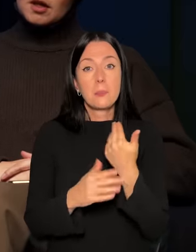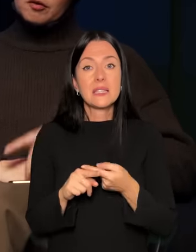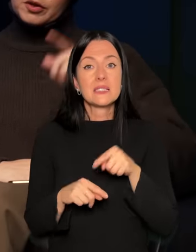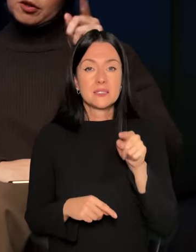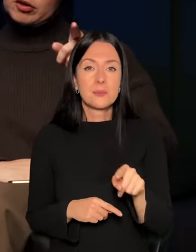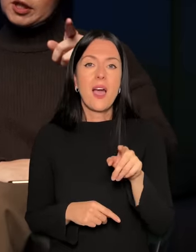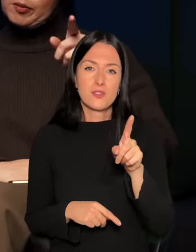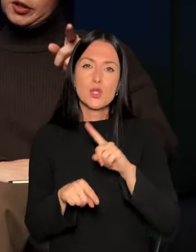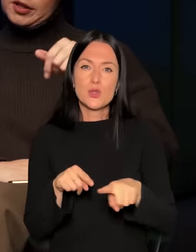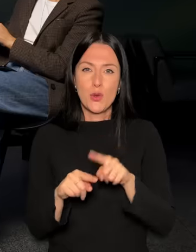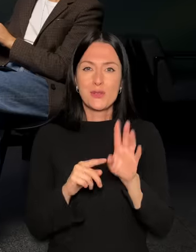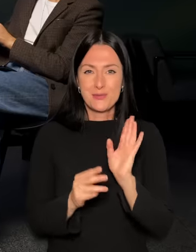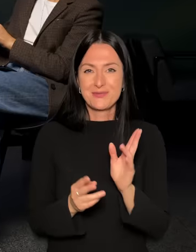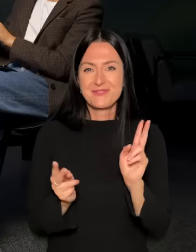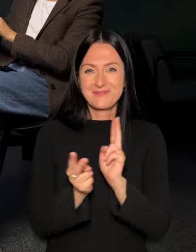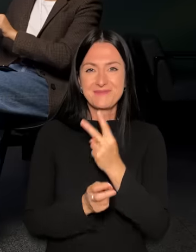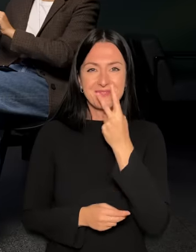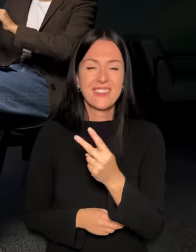You're going to meet Teren soon. Teren is great.